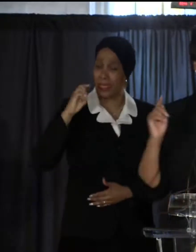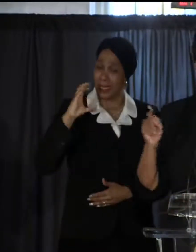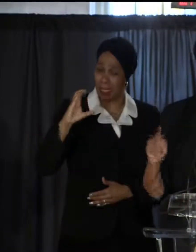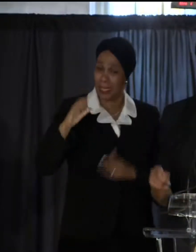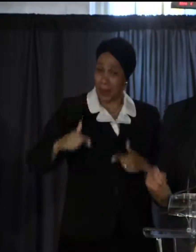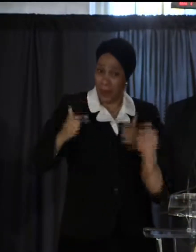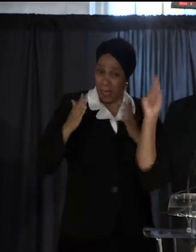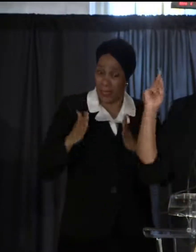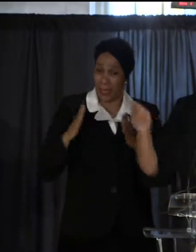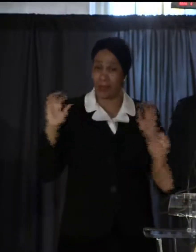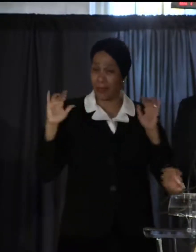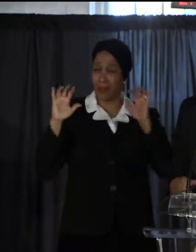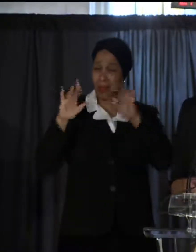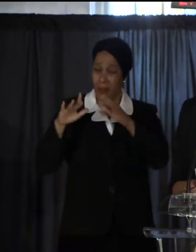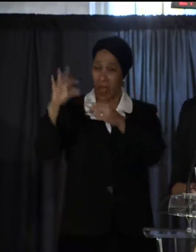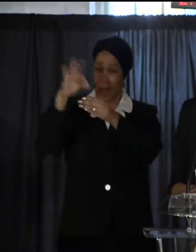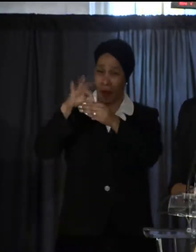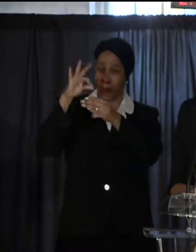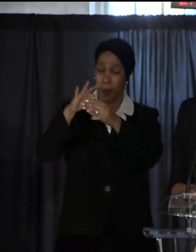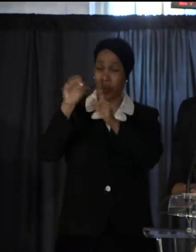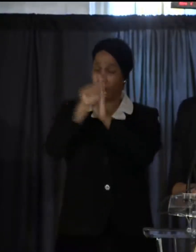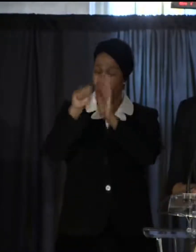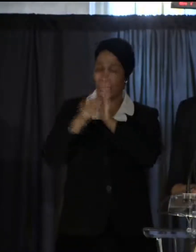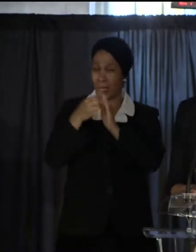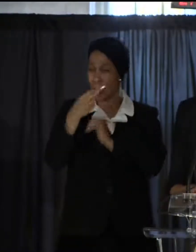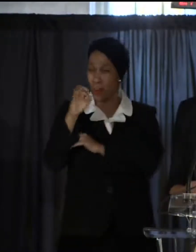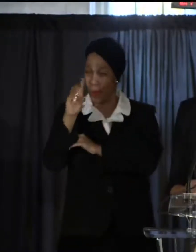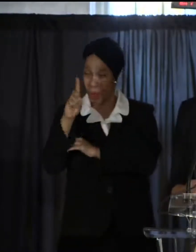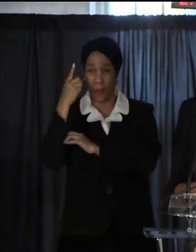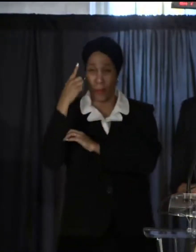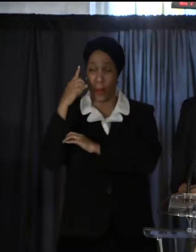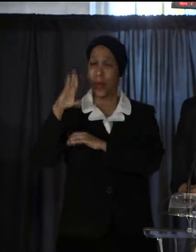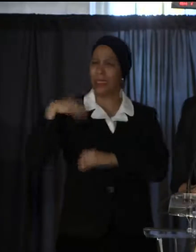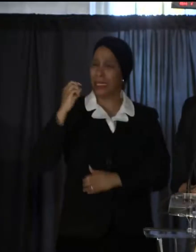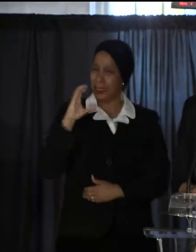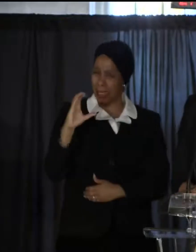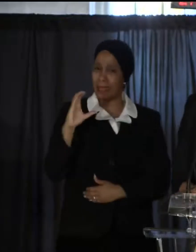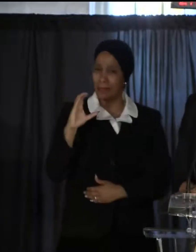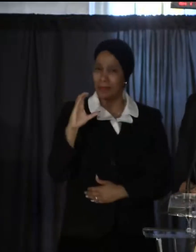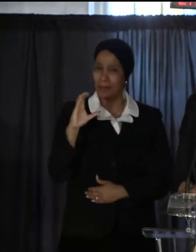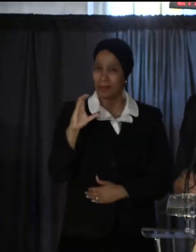CAME OUT AND VOTED FOR STATEHOOD FOR WASHINGTON, D.C.